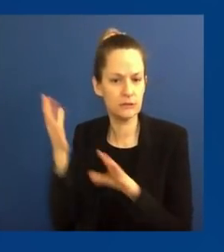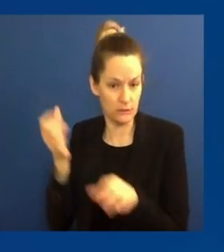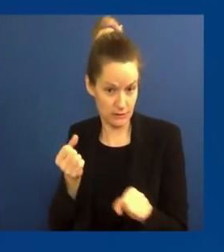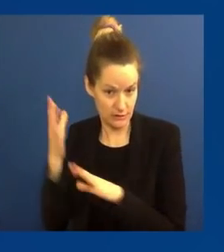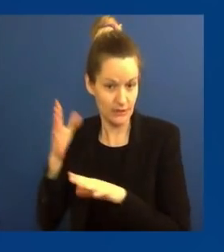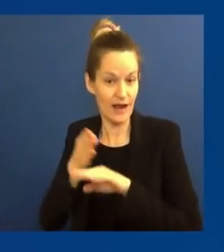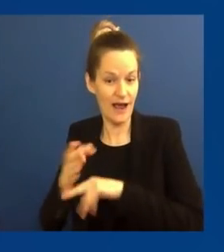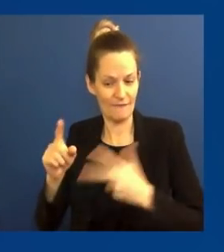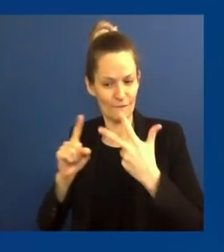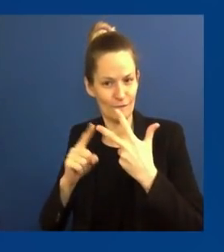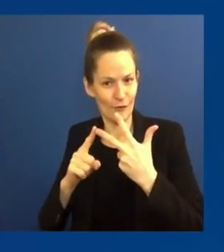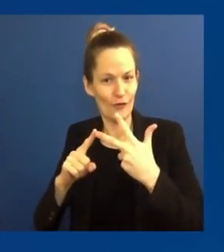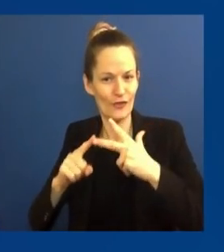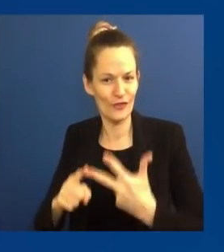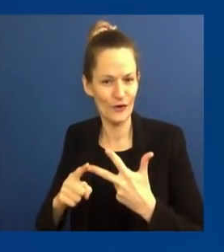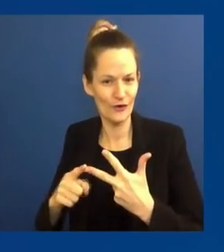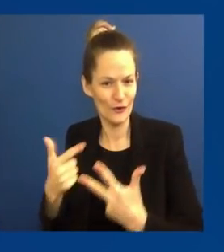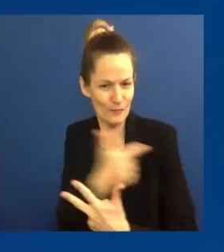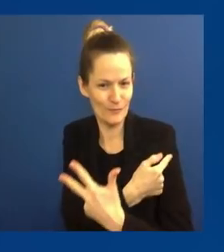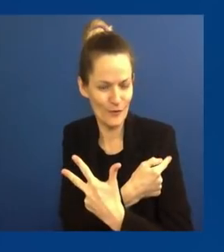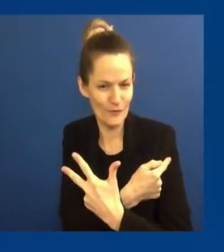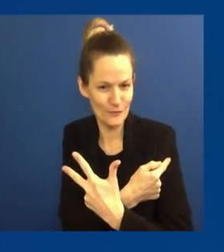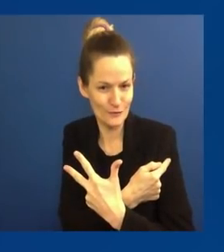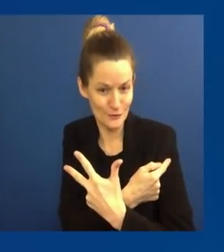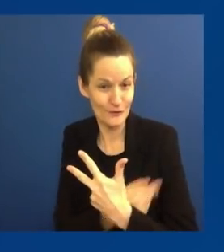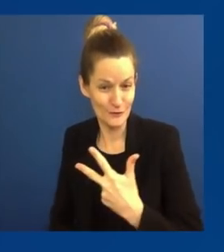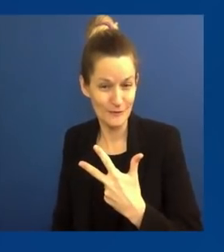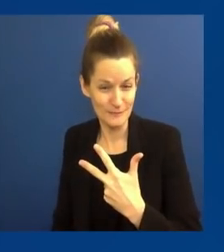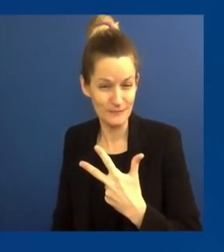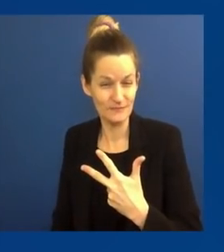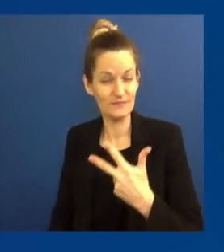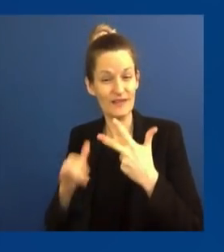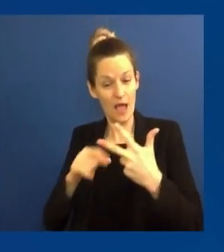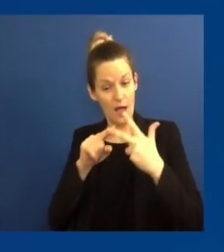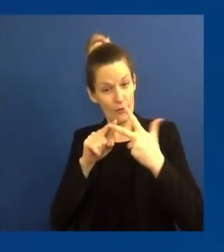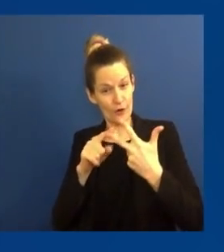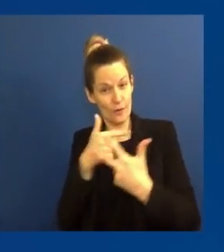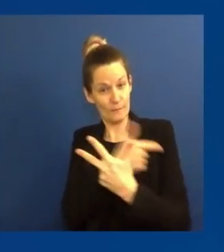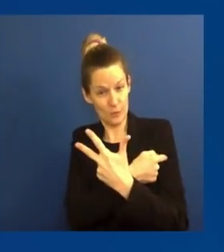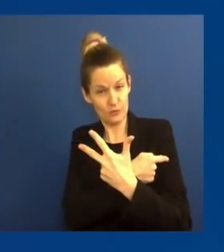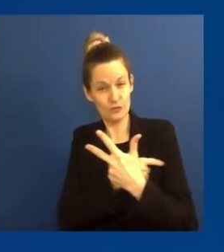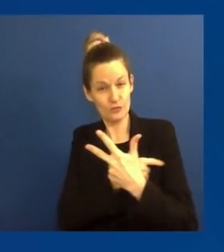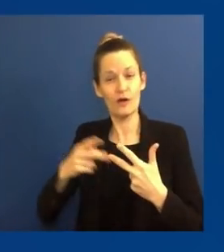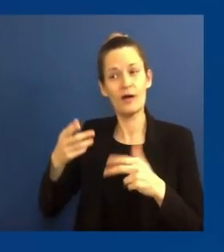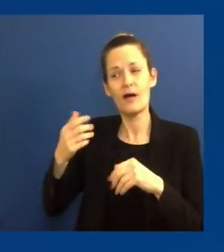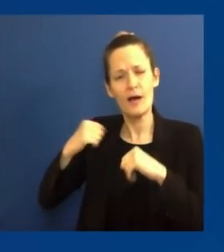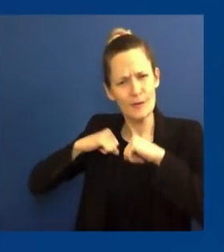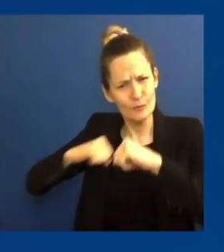with Omicron increased to 90 percent, nearly matching the effectiveness against the Delta variant